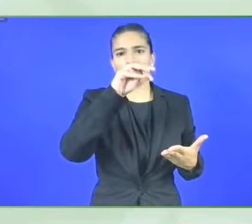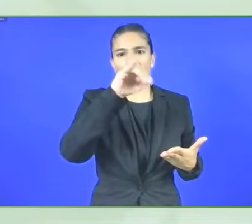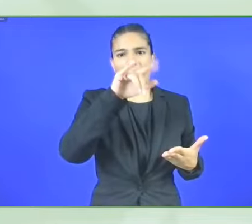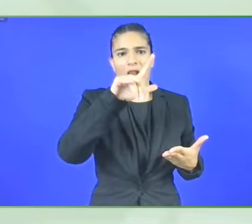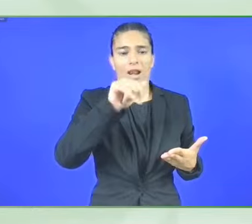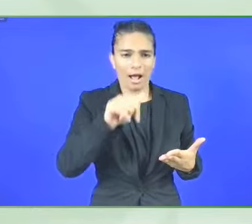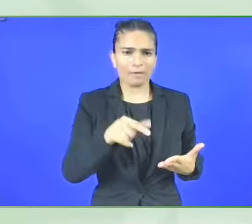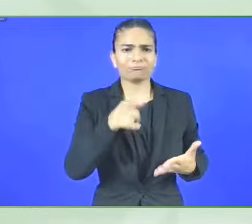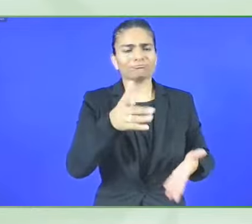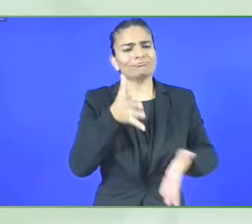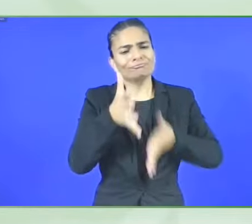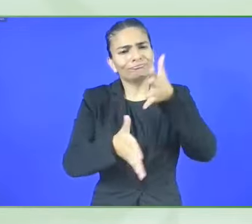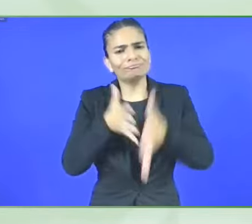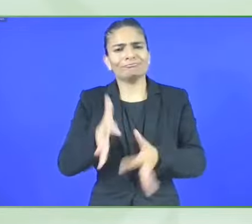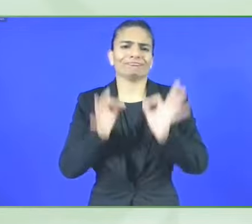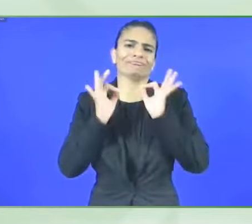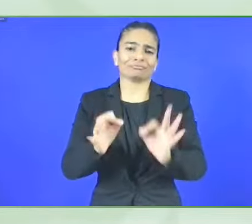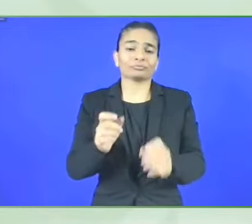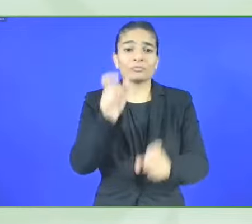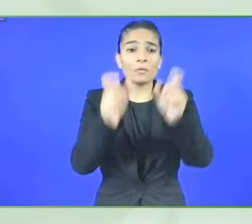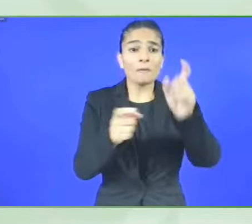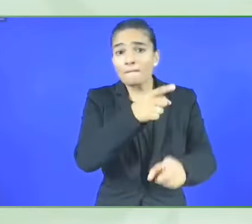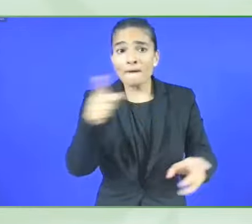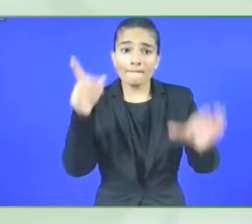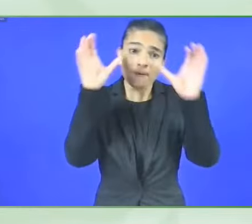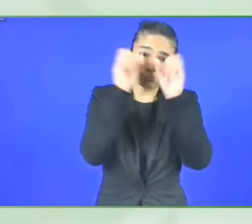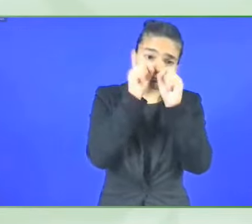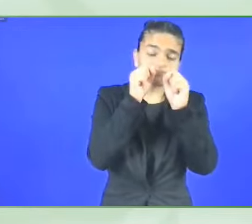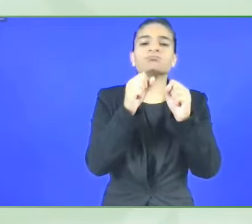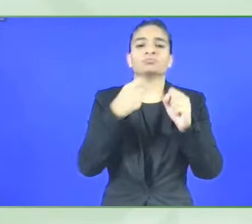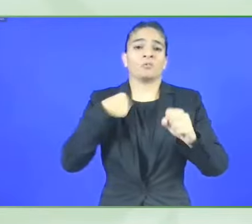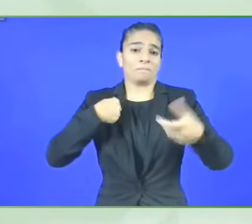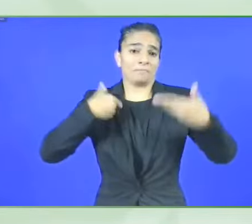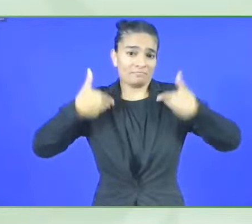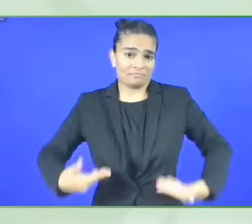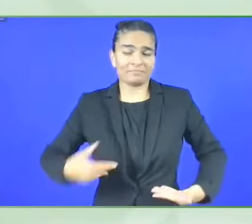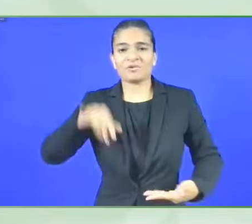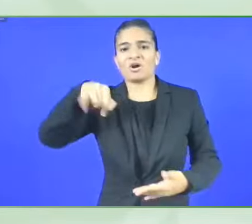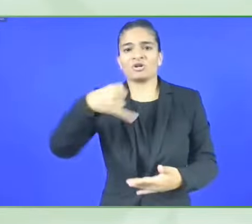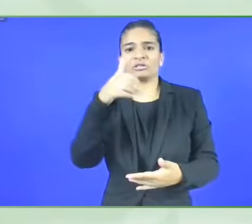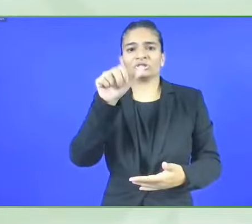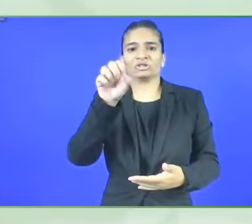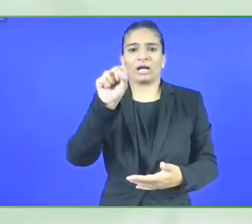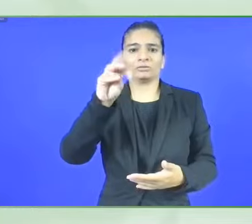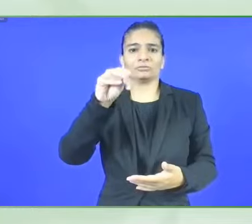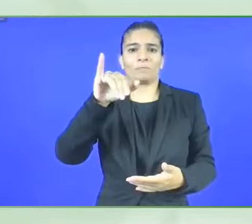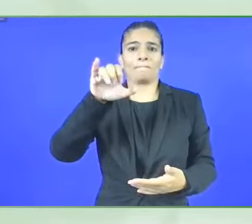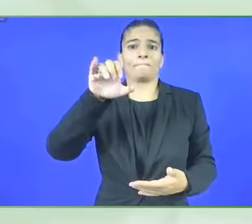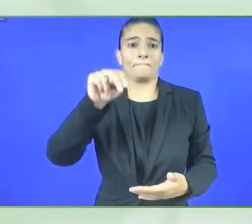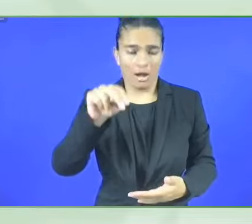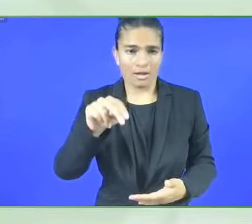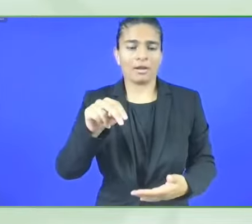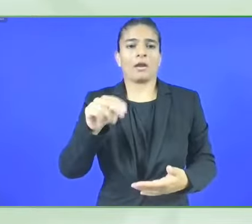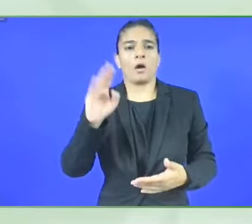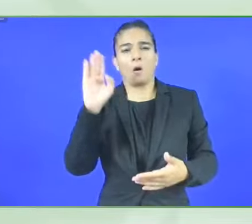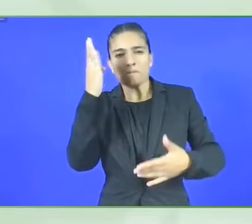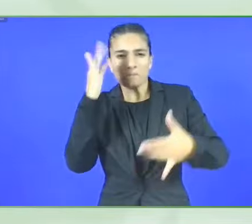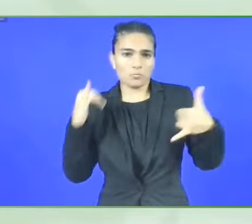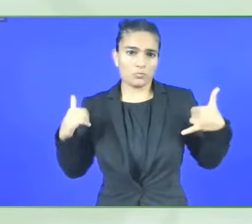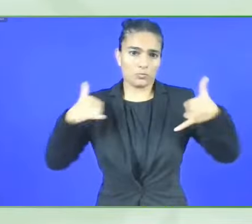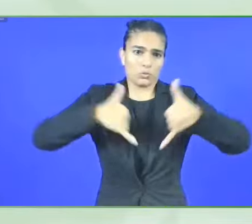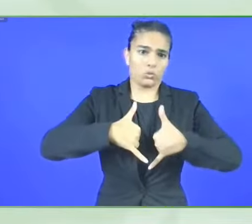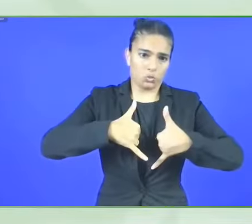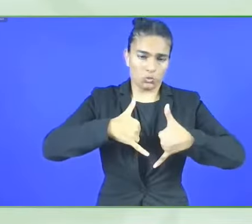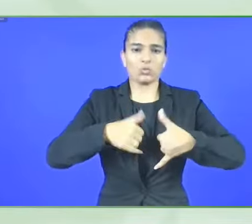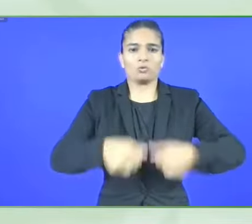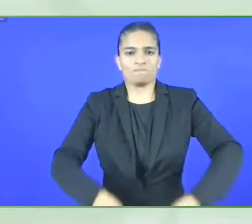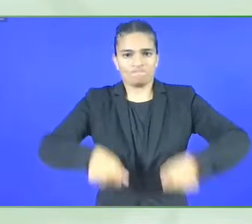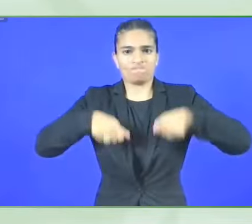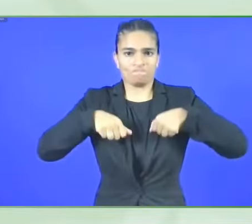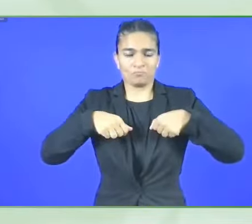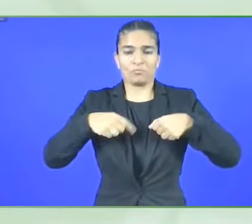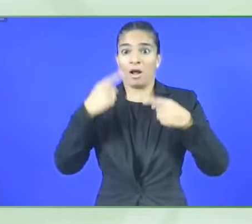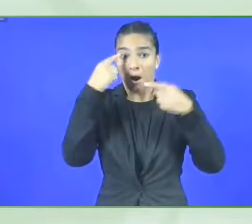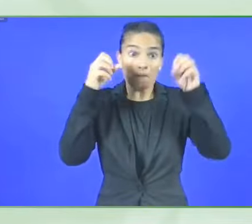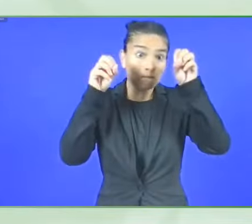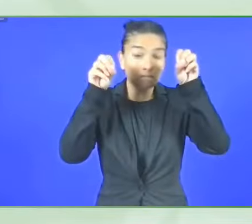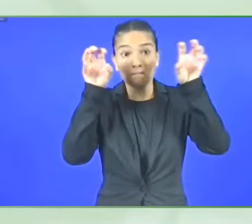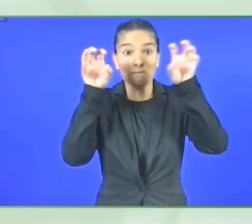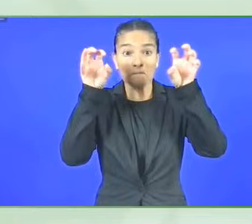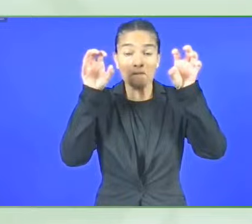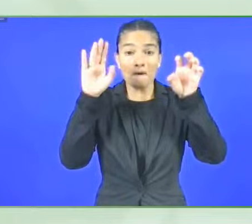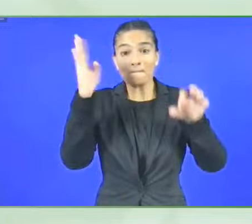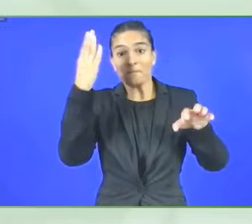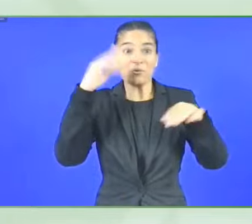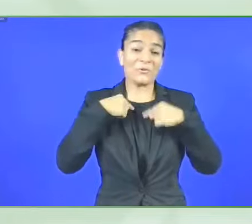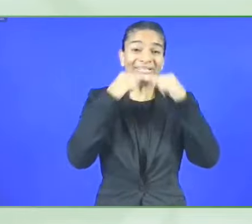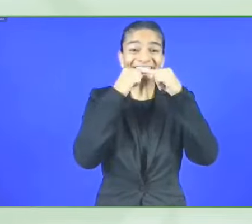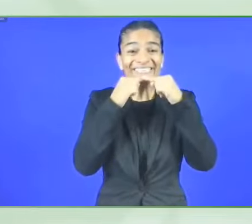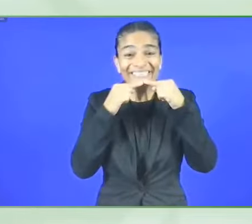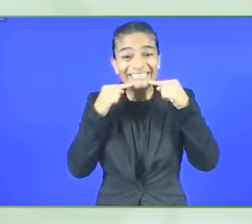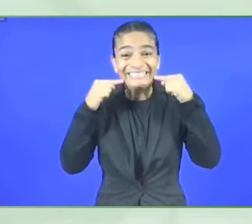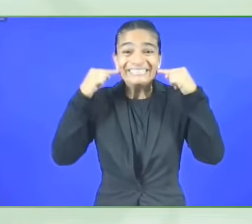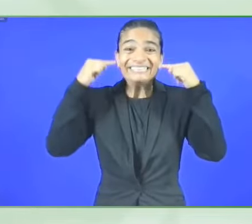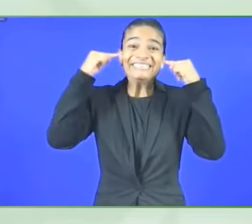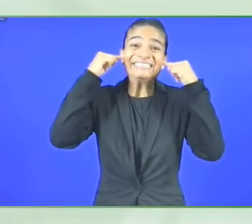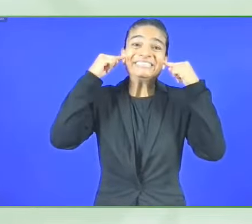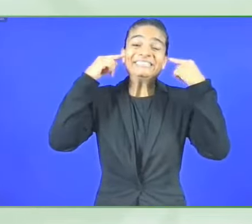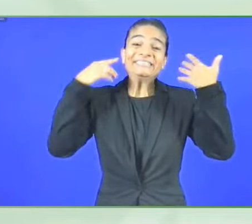parallel solutions, but actually avoid all of the add-ons and instead consider Universal